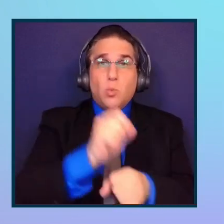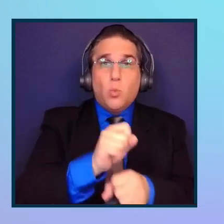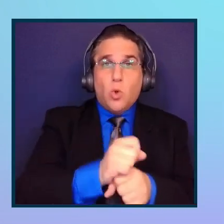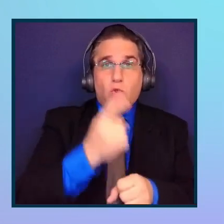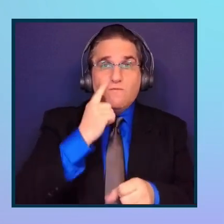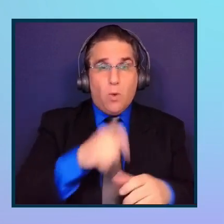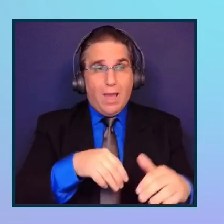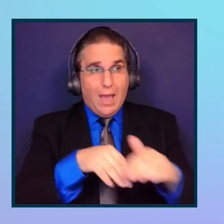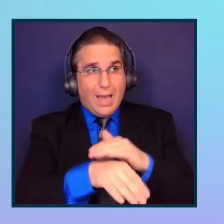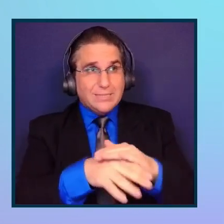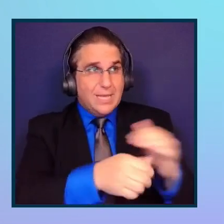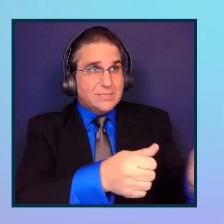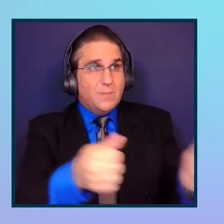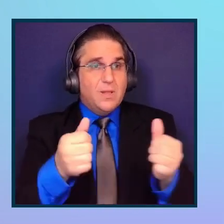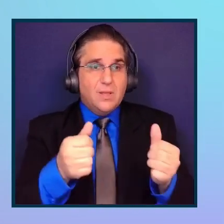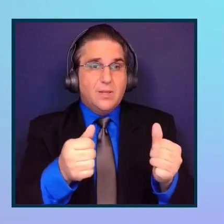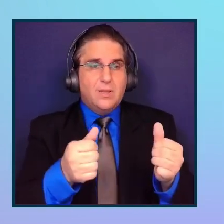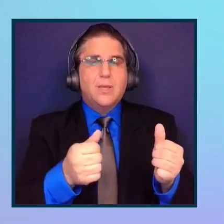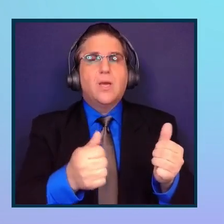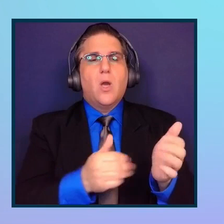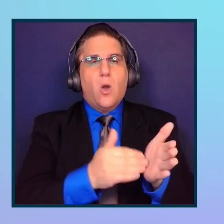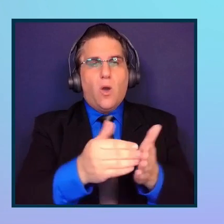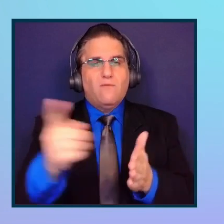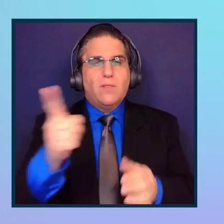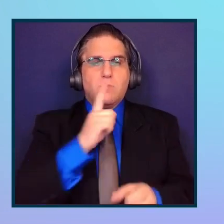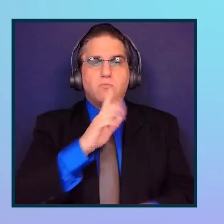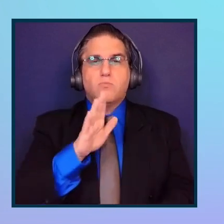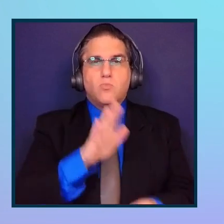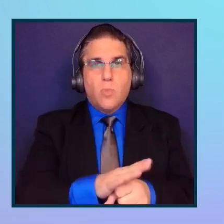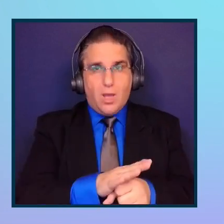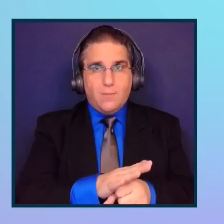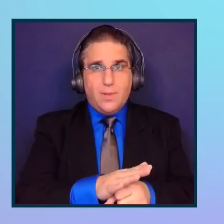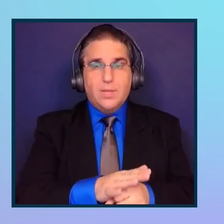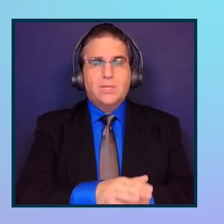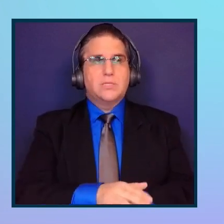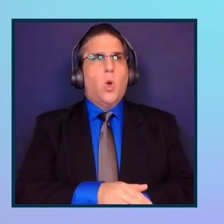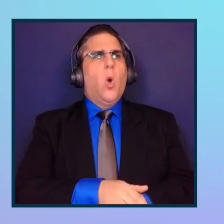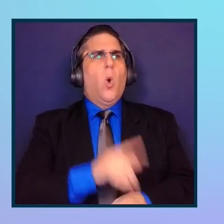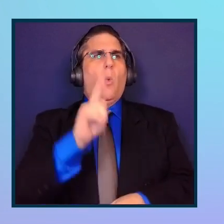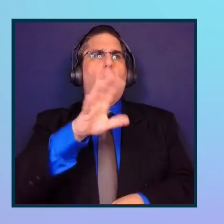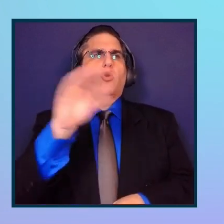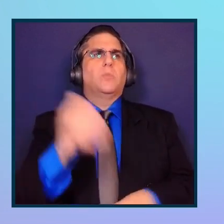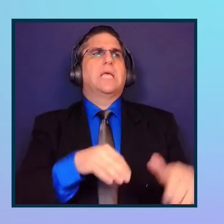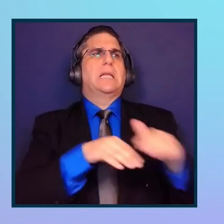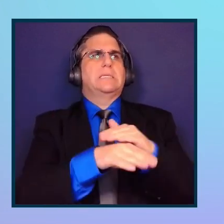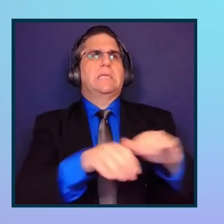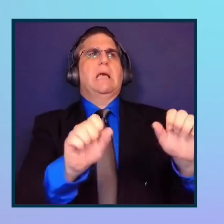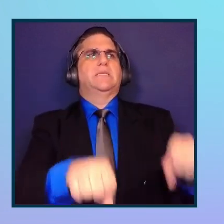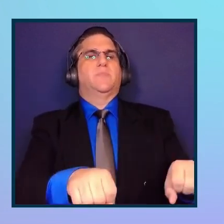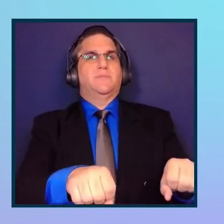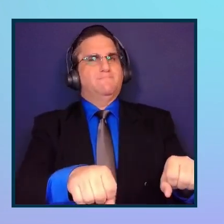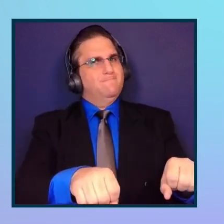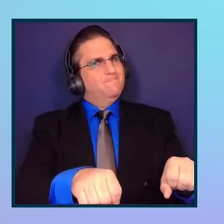and what that promise often actually conveys to mean, a disabled person who is engaged in this work,